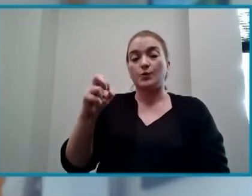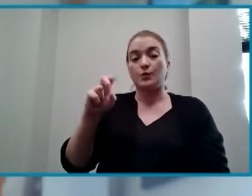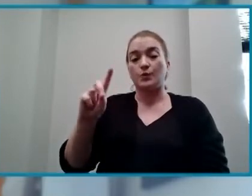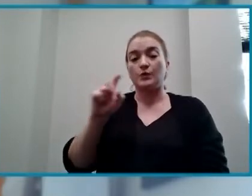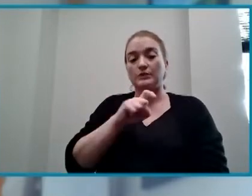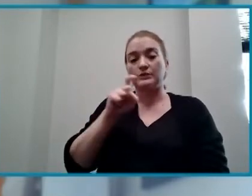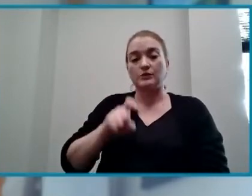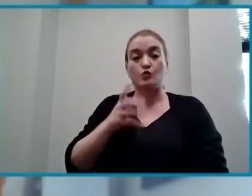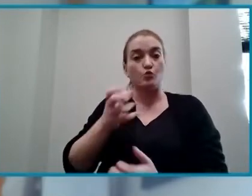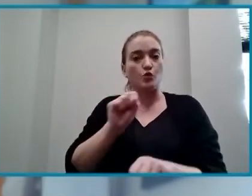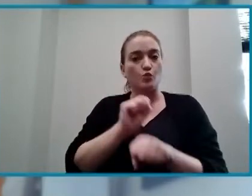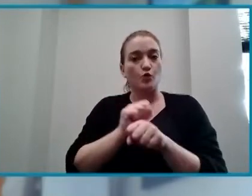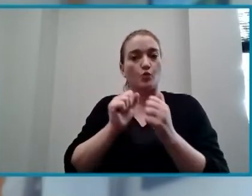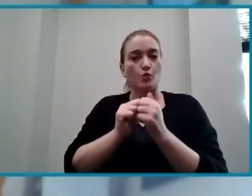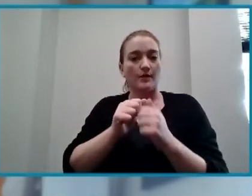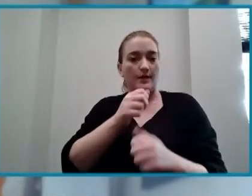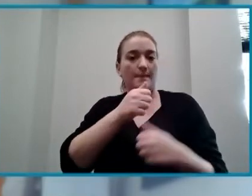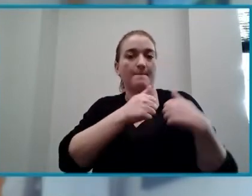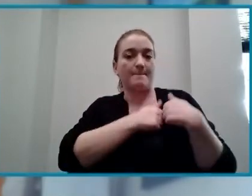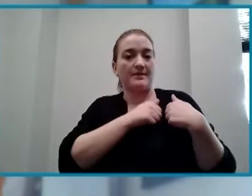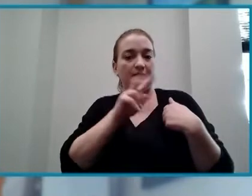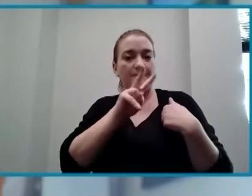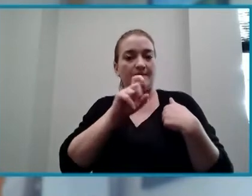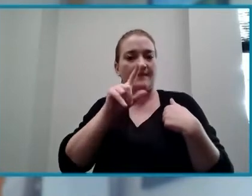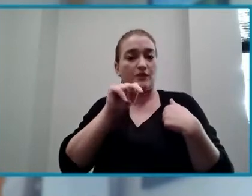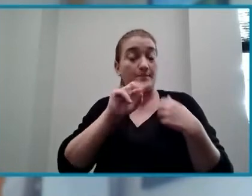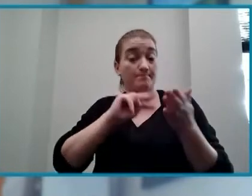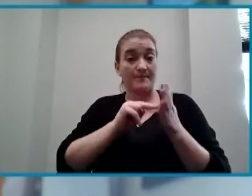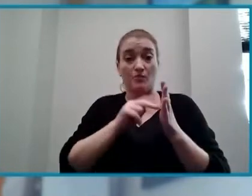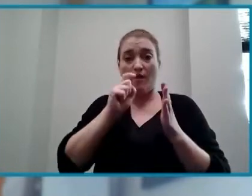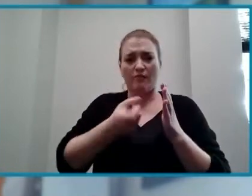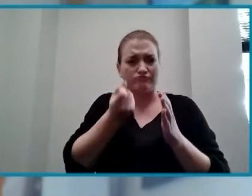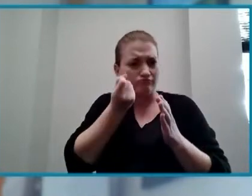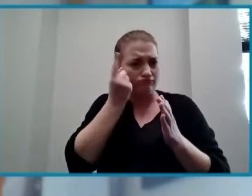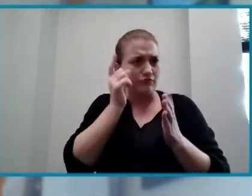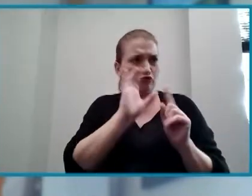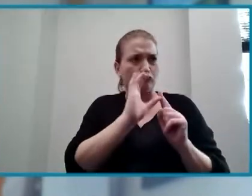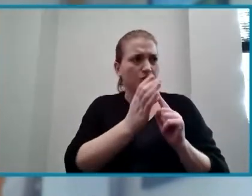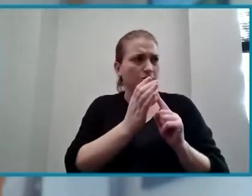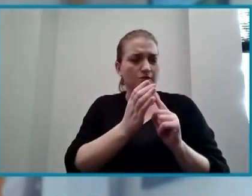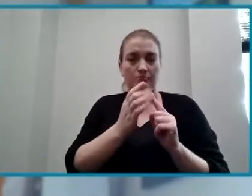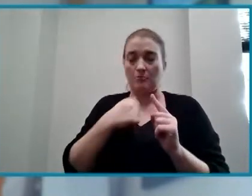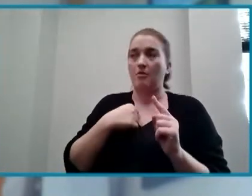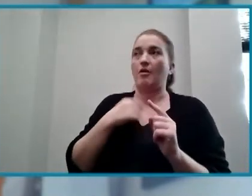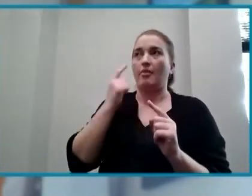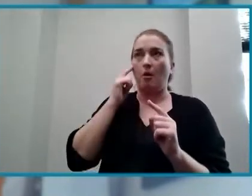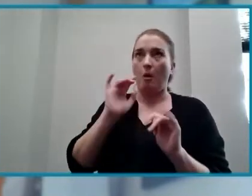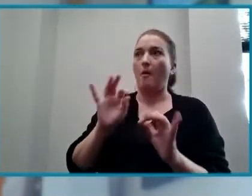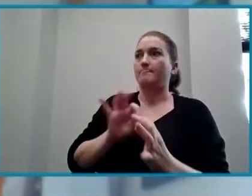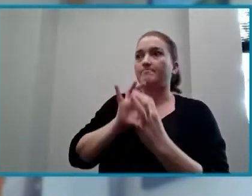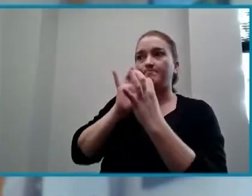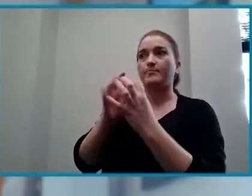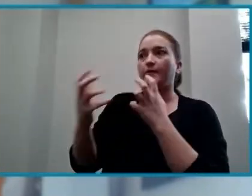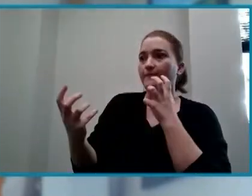you need to understand military culture. And I thought to myself, this would be a perfect fit for us, because one of the things we really, uh,